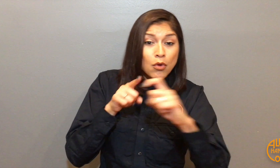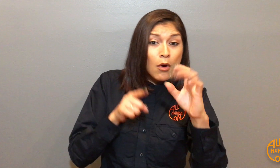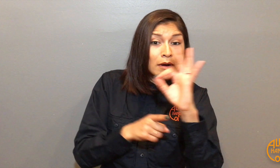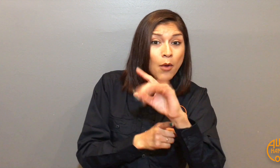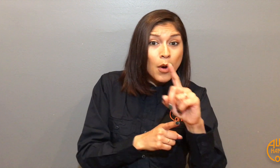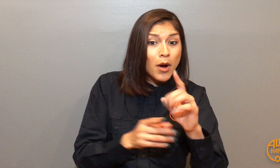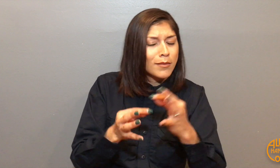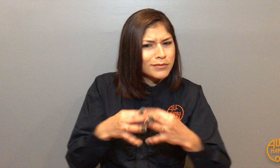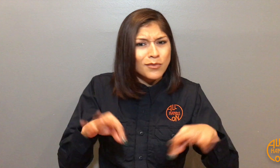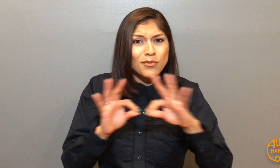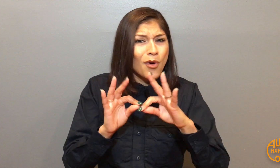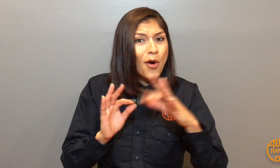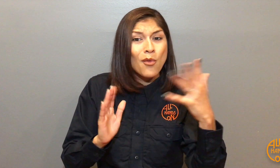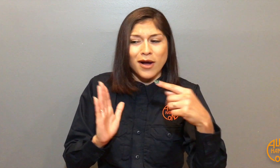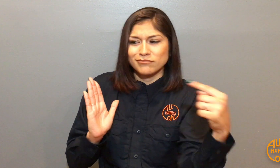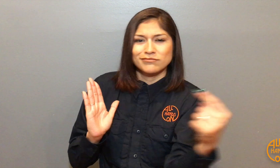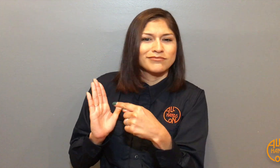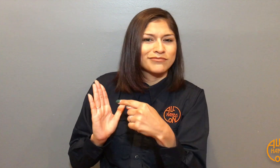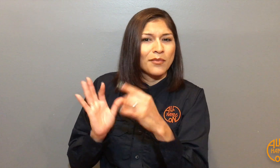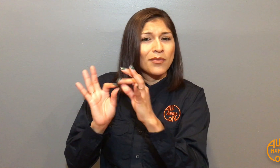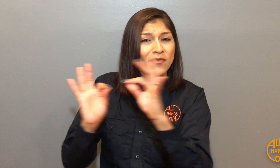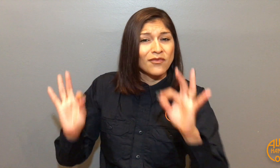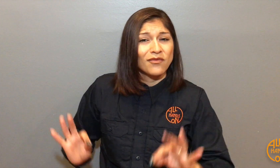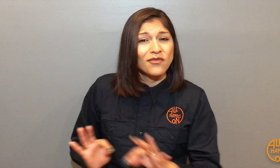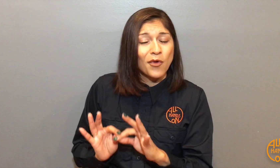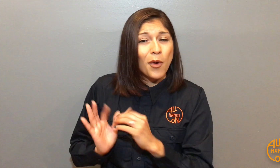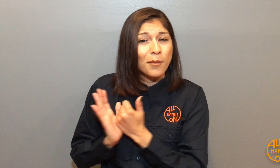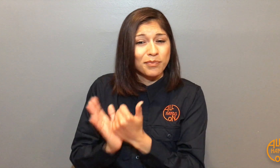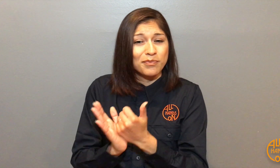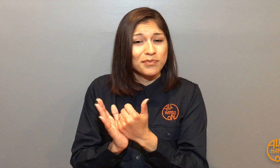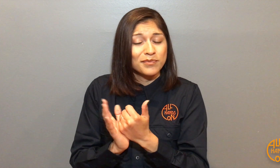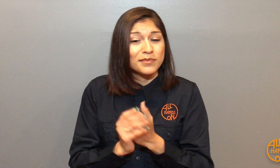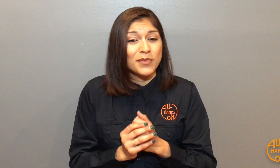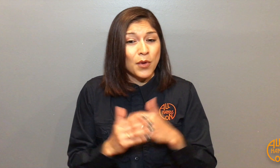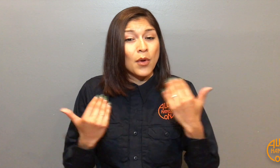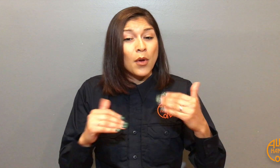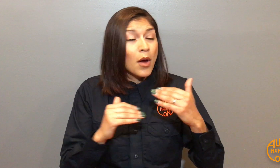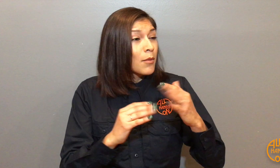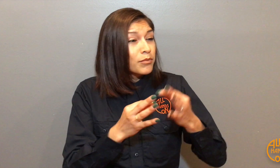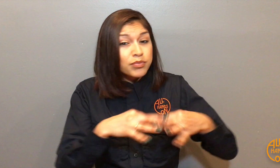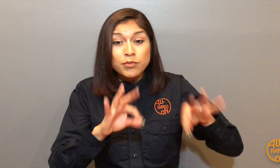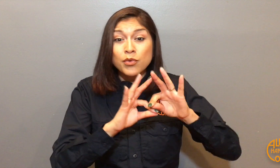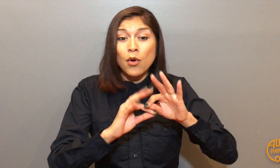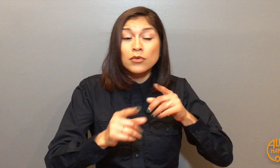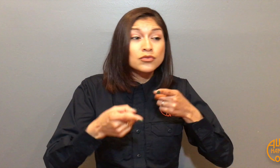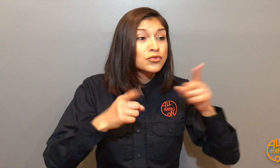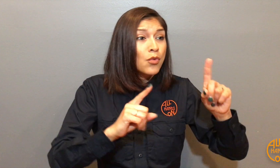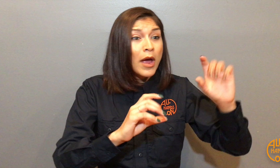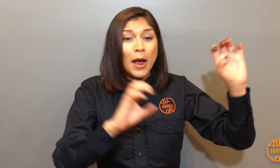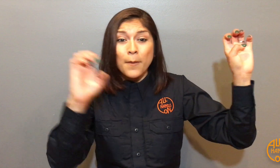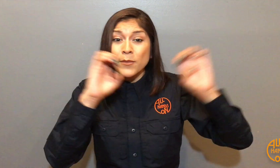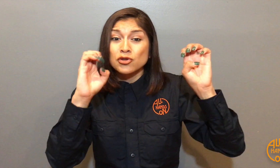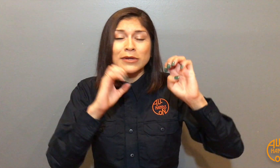help, remember calling 9-1-1 is crucial in these times and this form will help